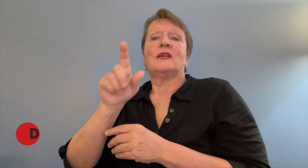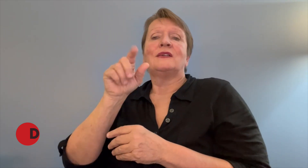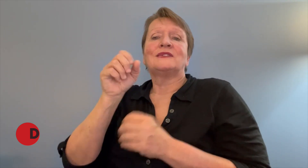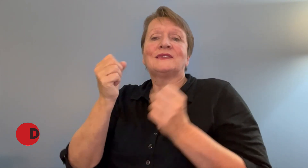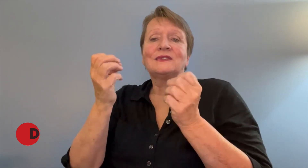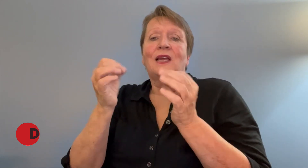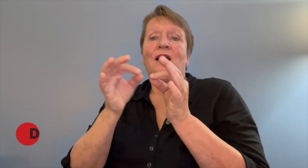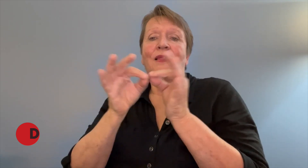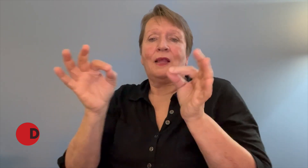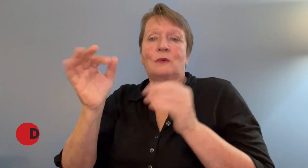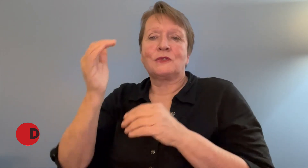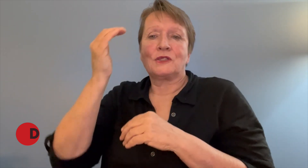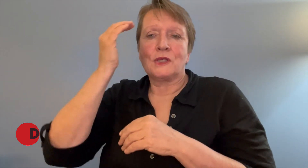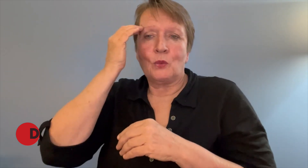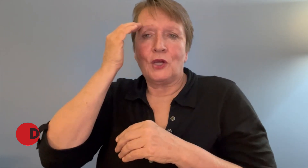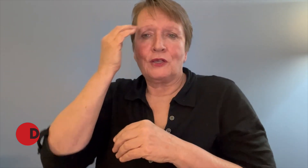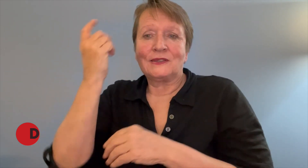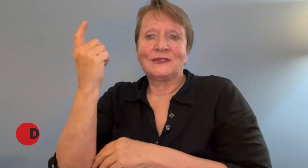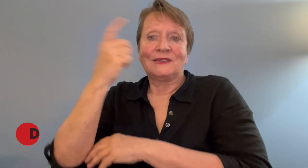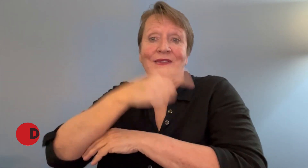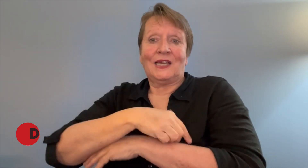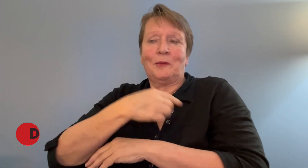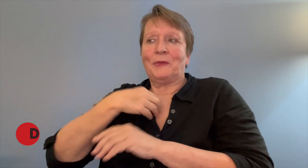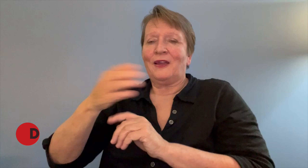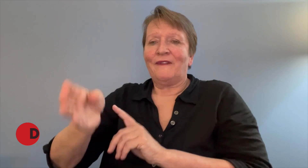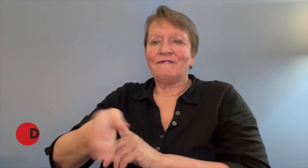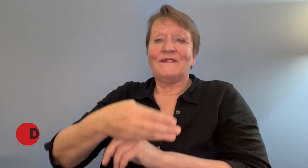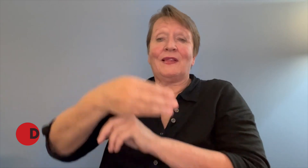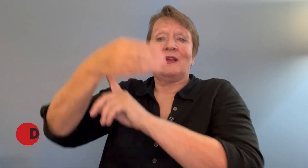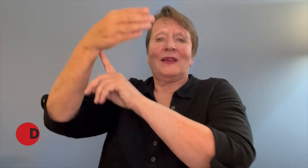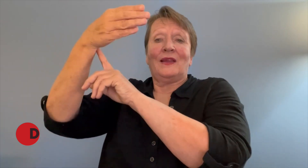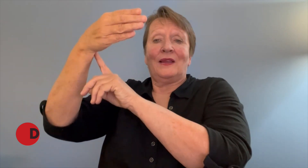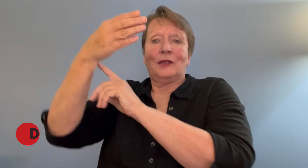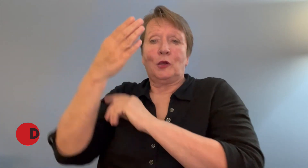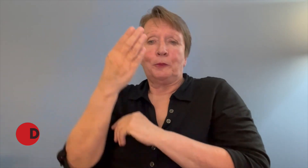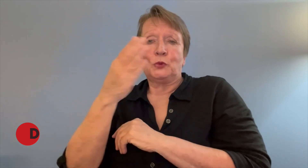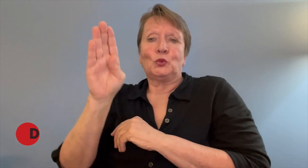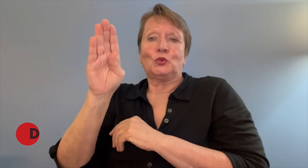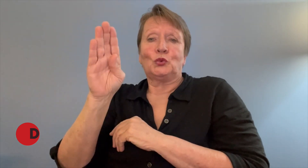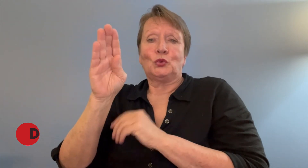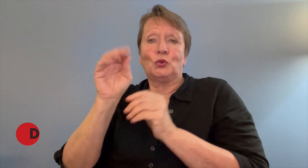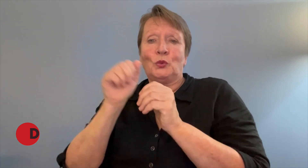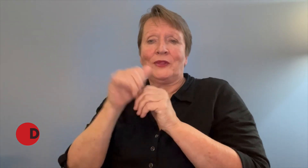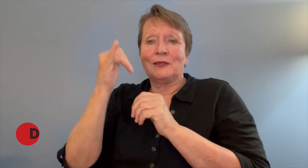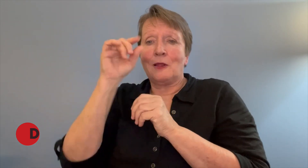the United Nations International Day of Sign Languages, we will hang